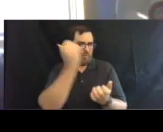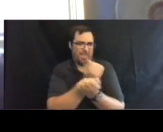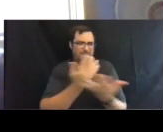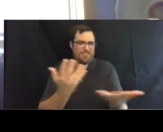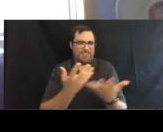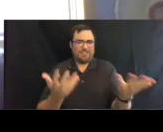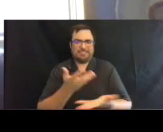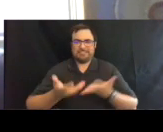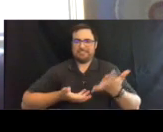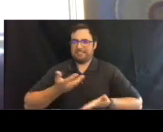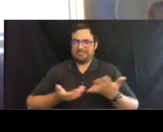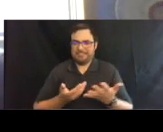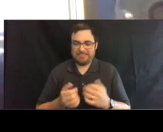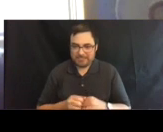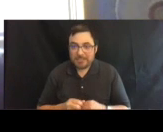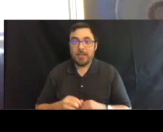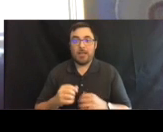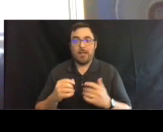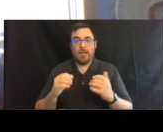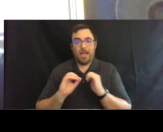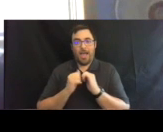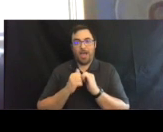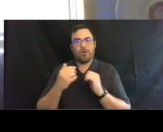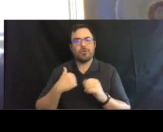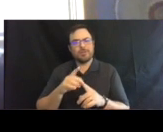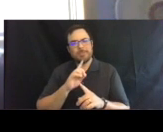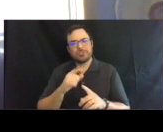to put it like a metaphor like calorie dense like a cliff bar